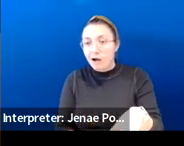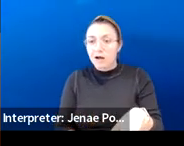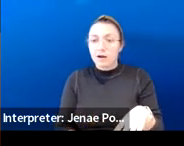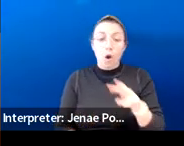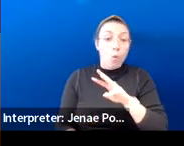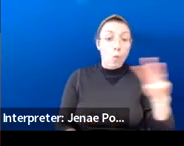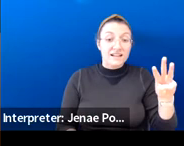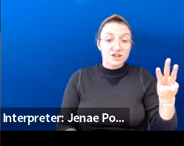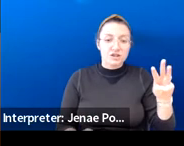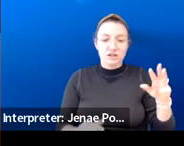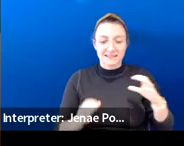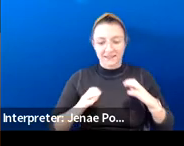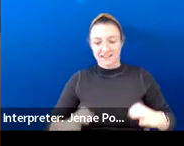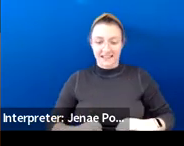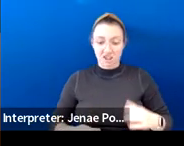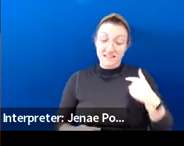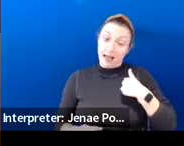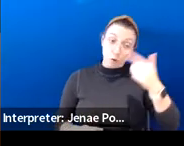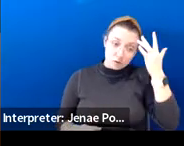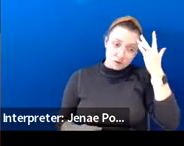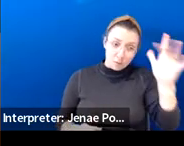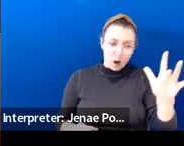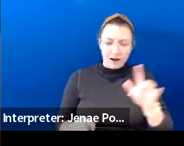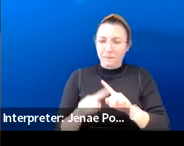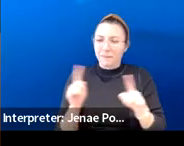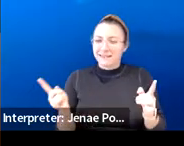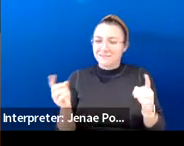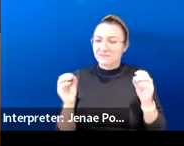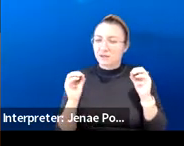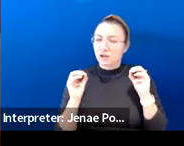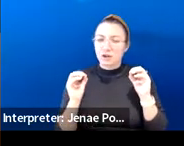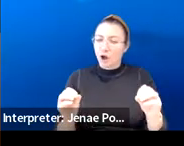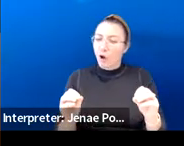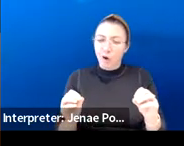They sounded smart, but I really have no course road to the norm for me